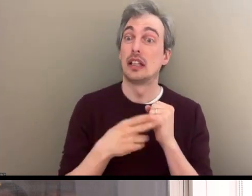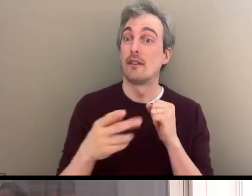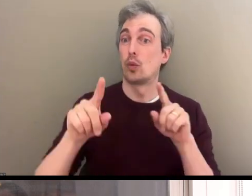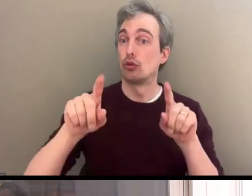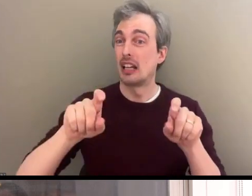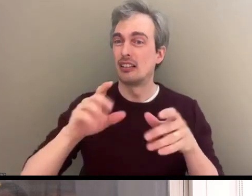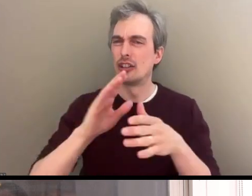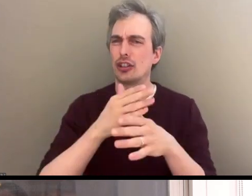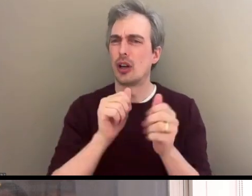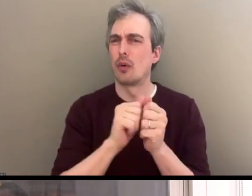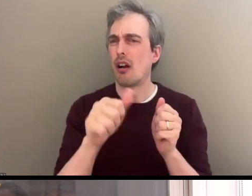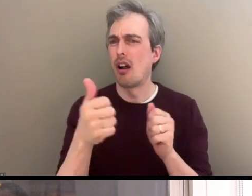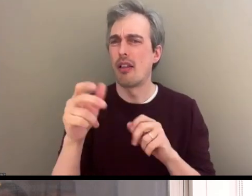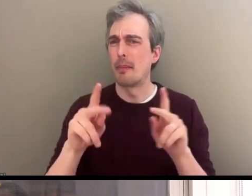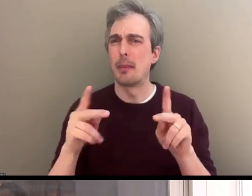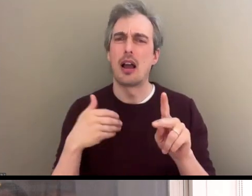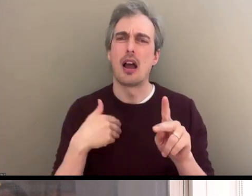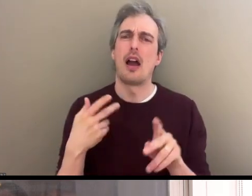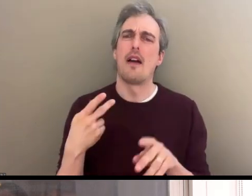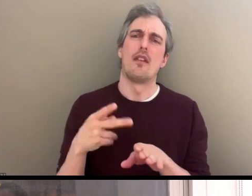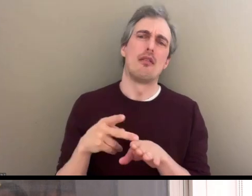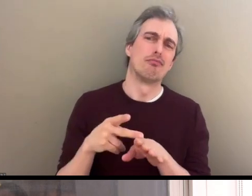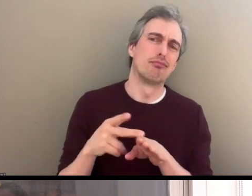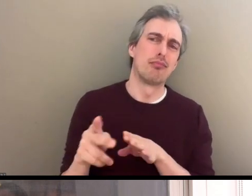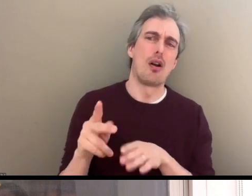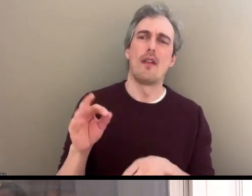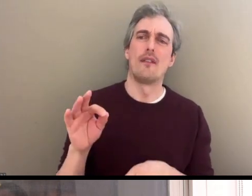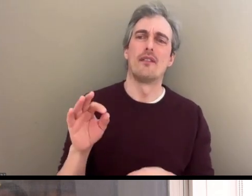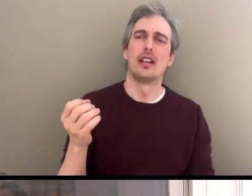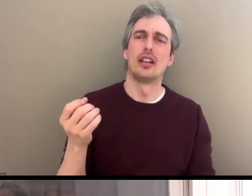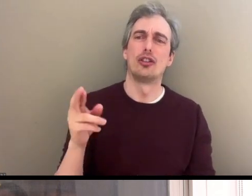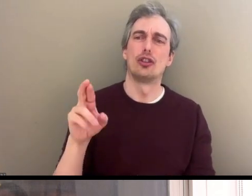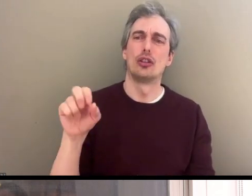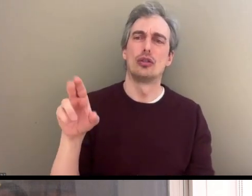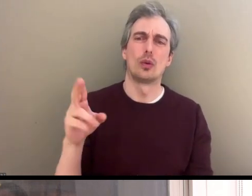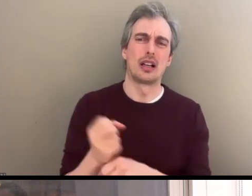features to use, but it's really cool to see because it also shows you the laws.